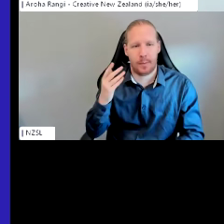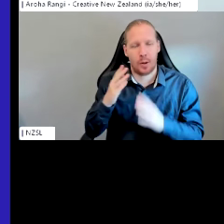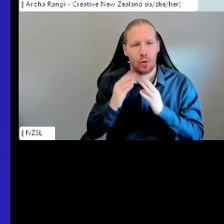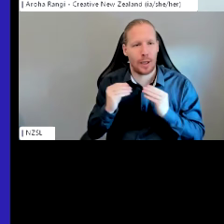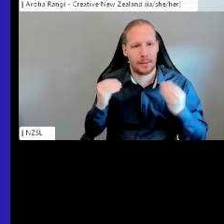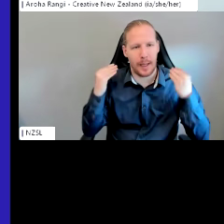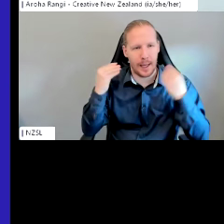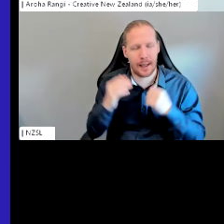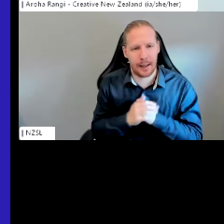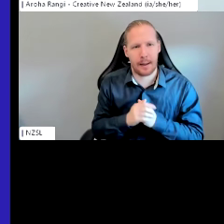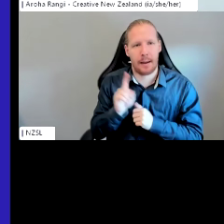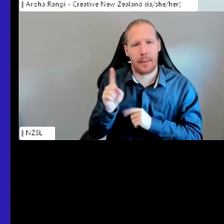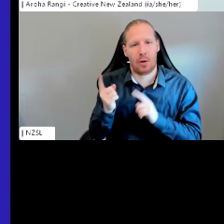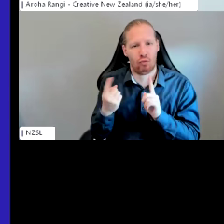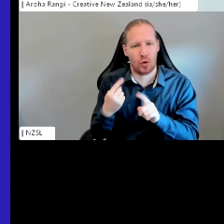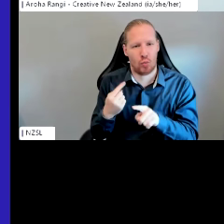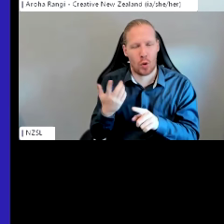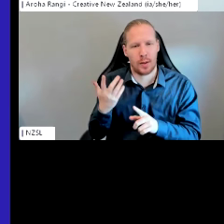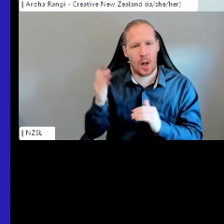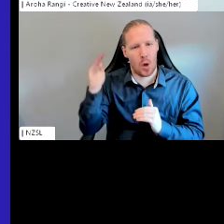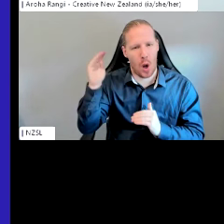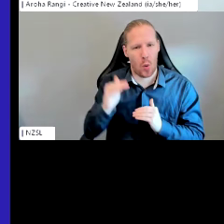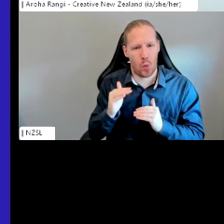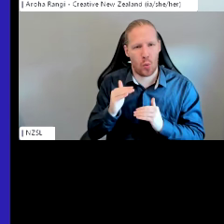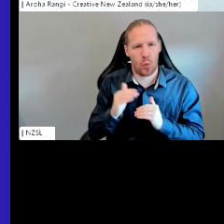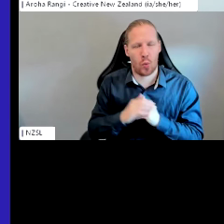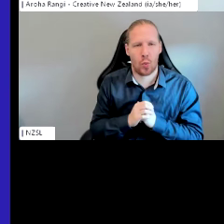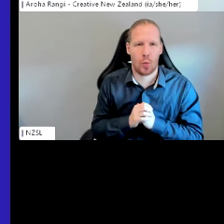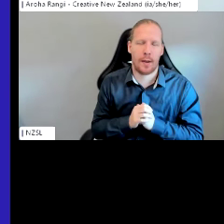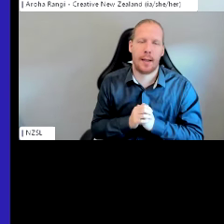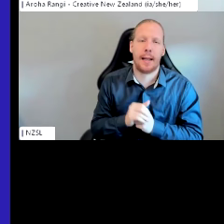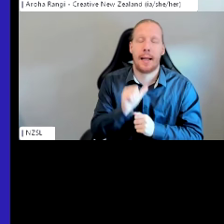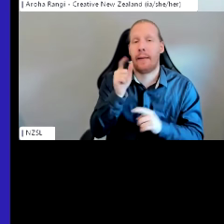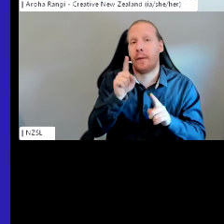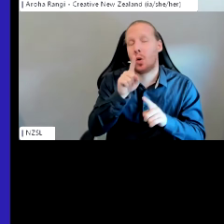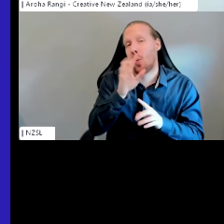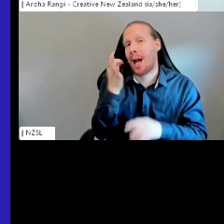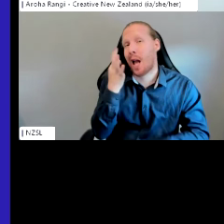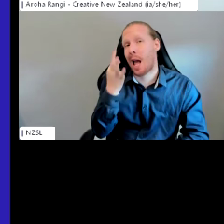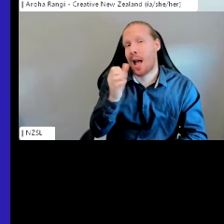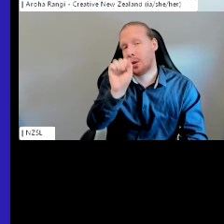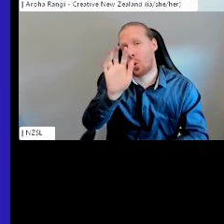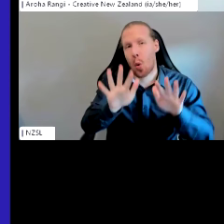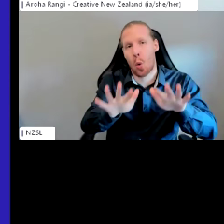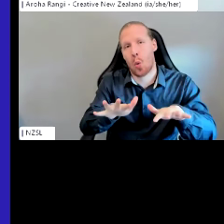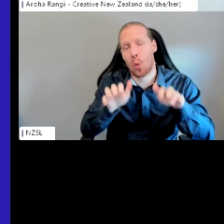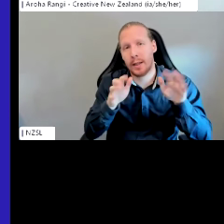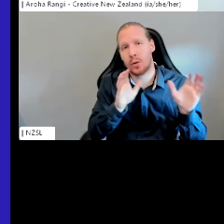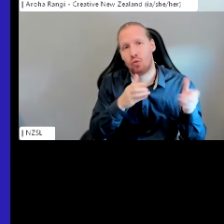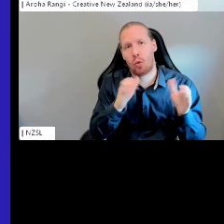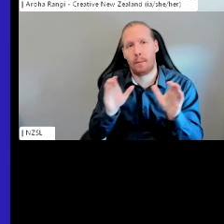rates are usually single digit. Um, if you ask audiences, um, well, we did that exactly, which